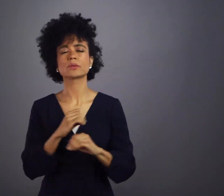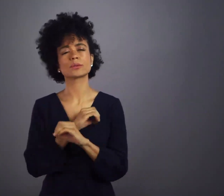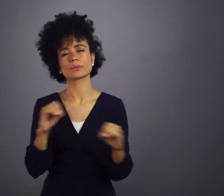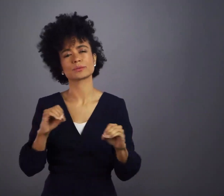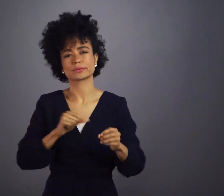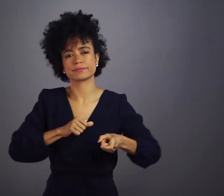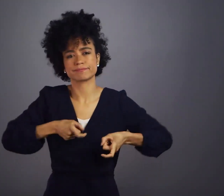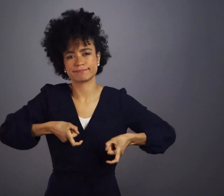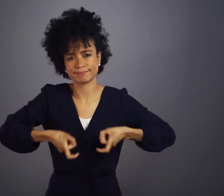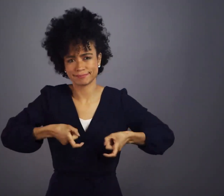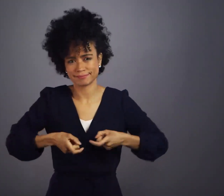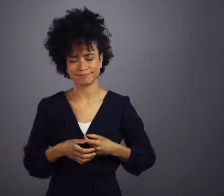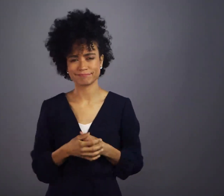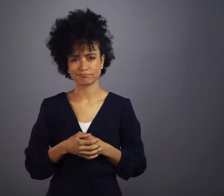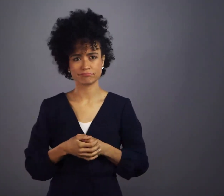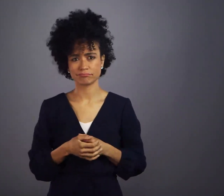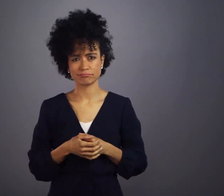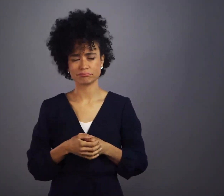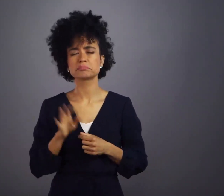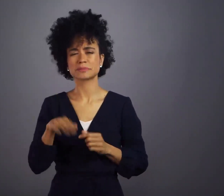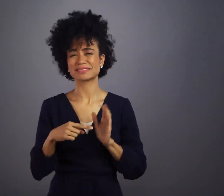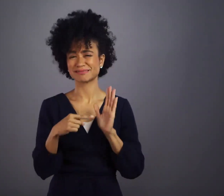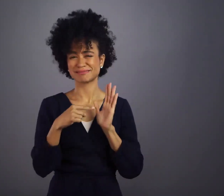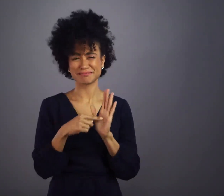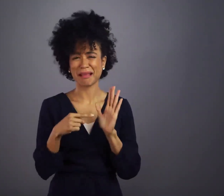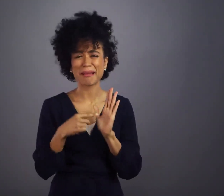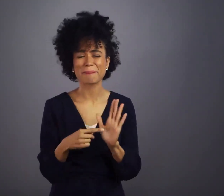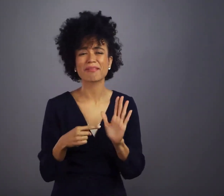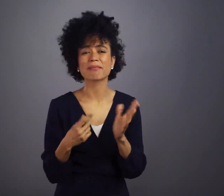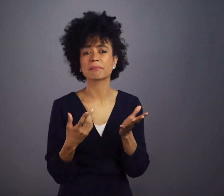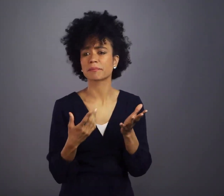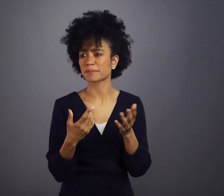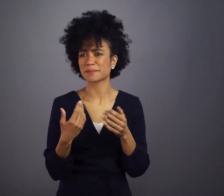Our so-called willpower becomes practically nonexistent.